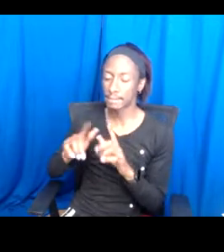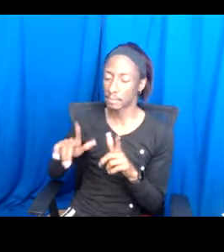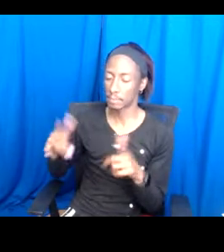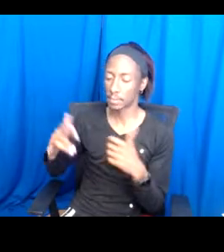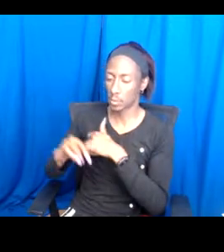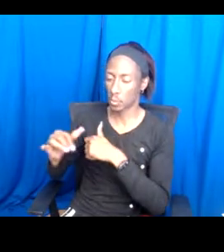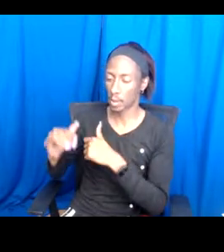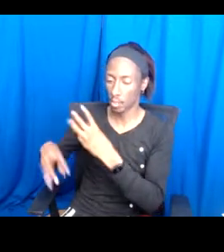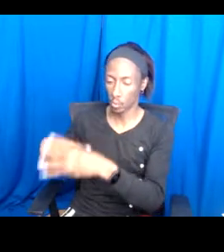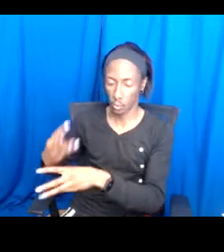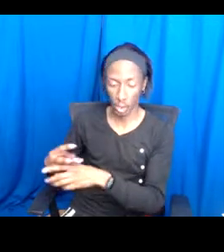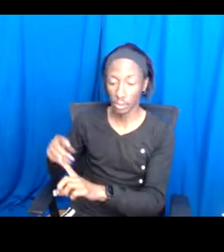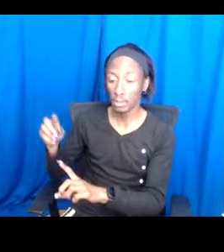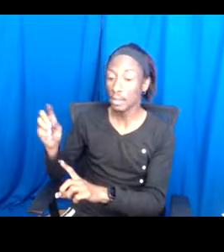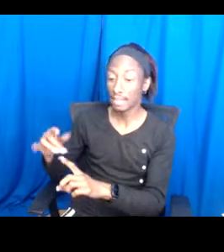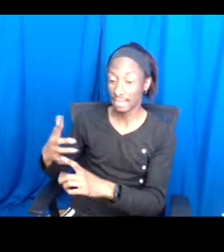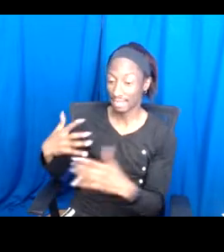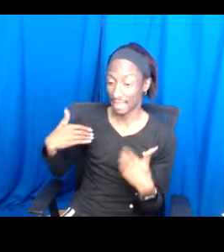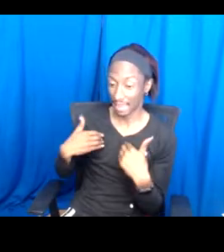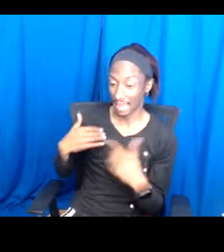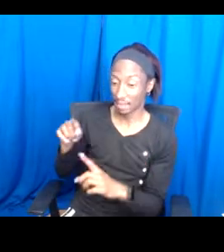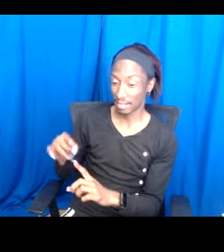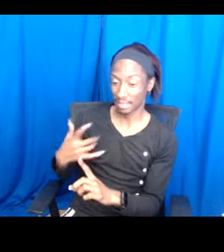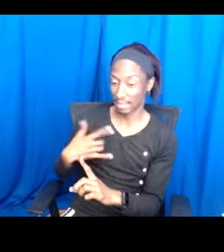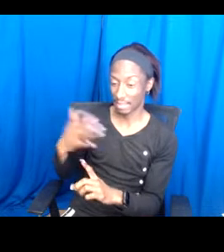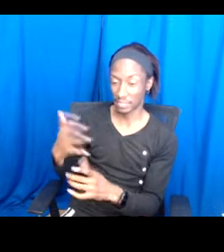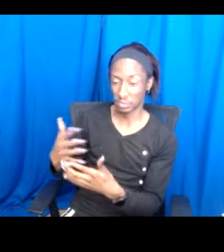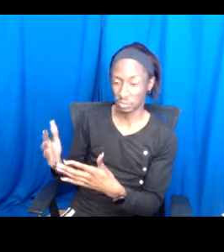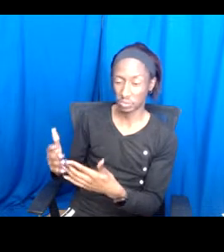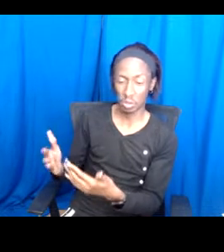This population... The species was pretty much wiped out by commercial whaling